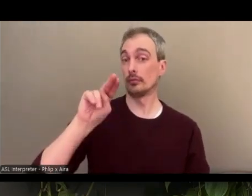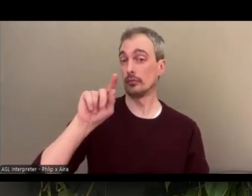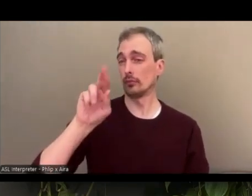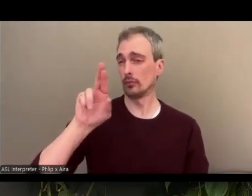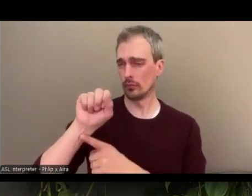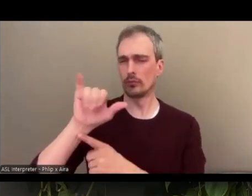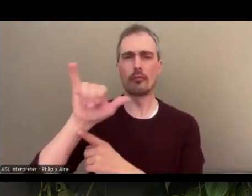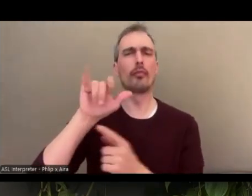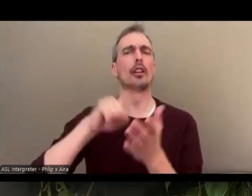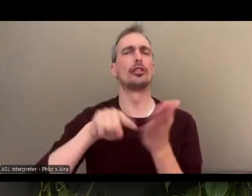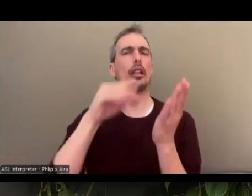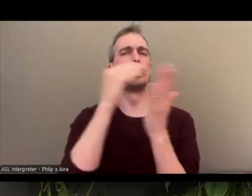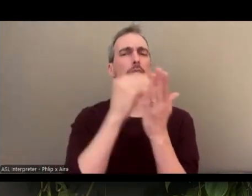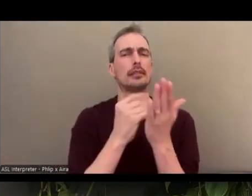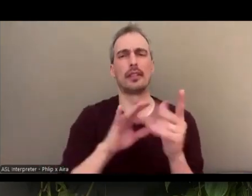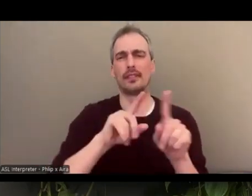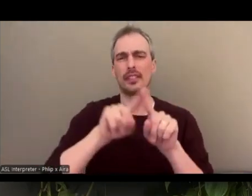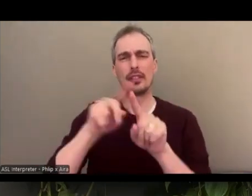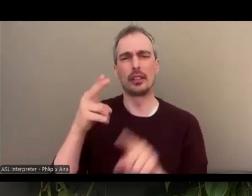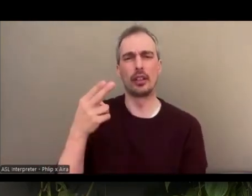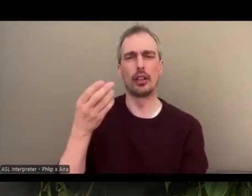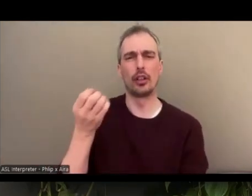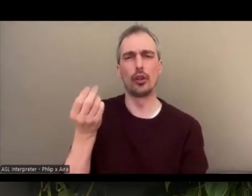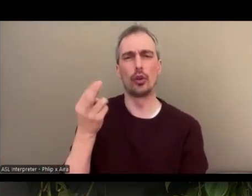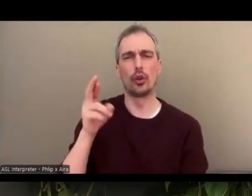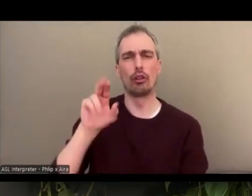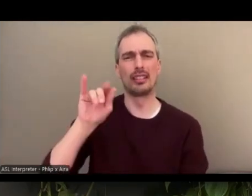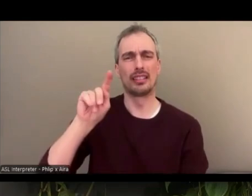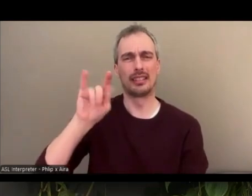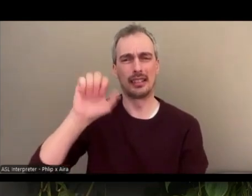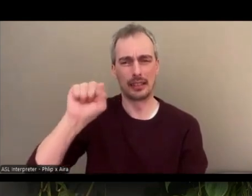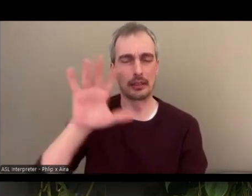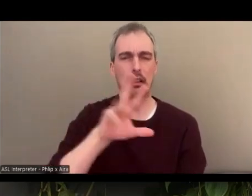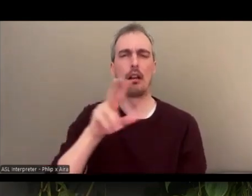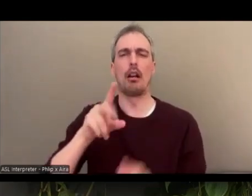automatically applied to code within the context of an integrated development